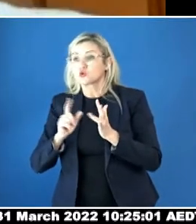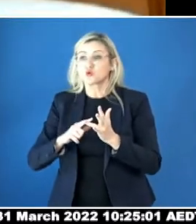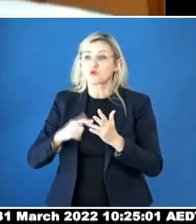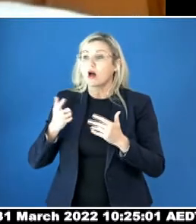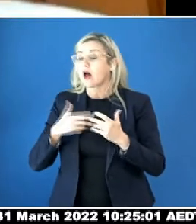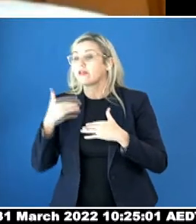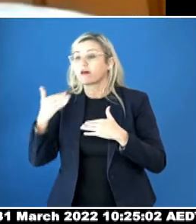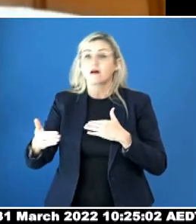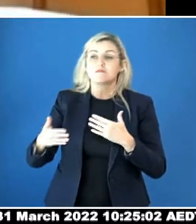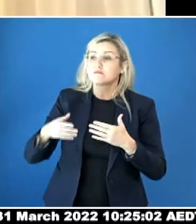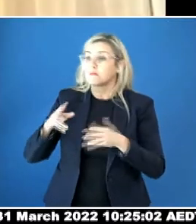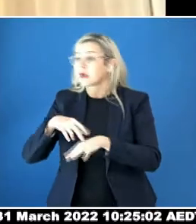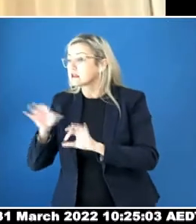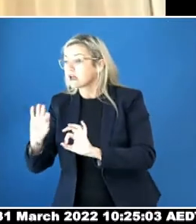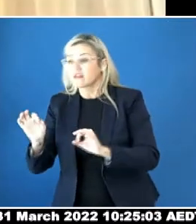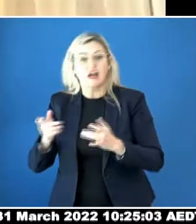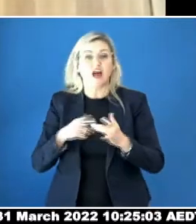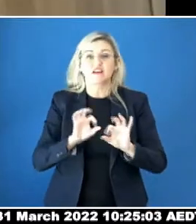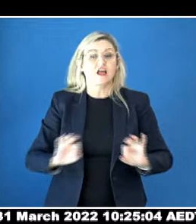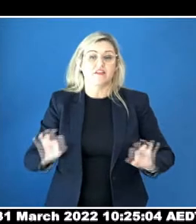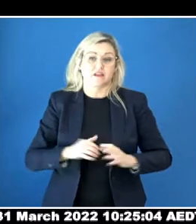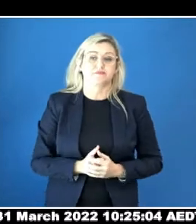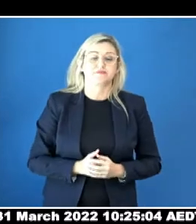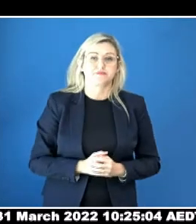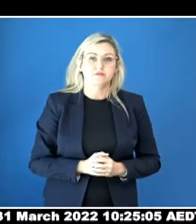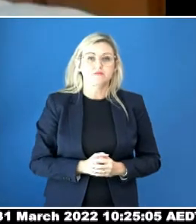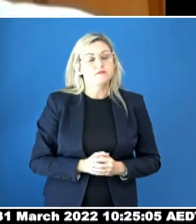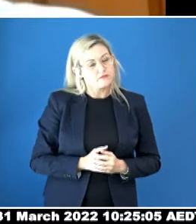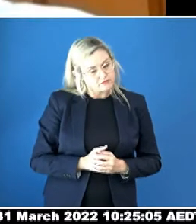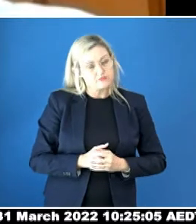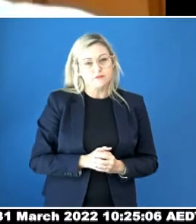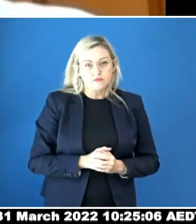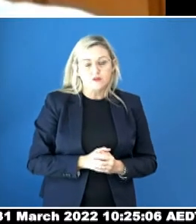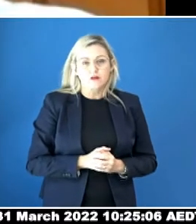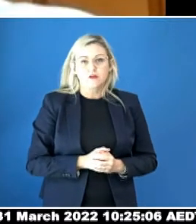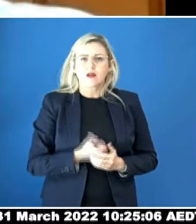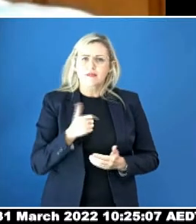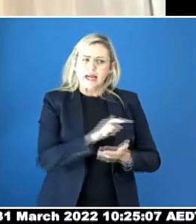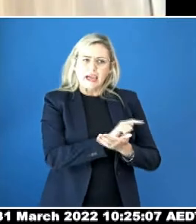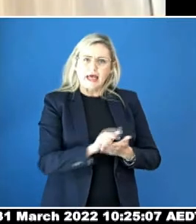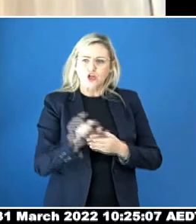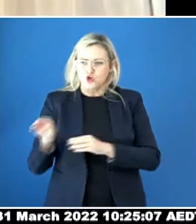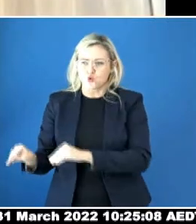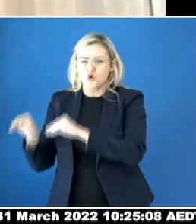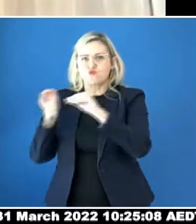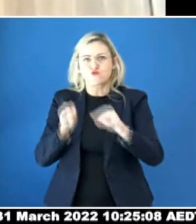No. But eventually you sort of ended up in a unit of your own and you lived by